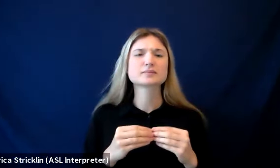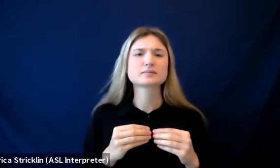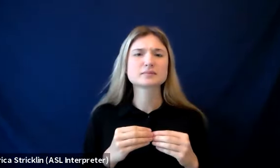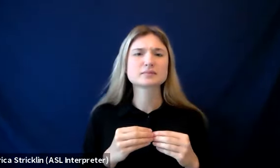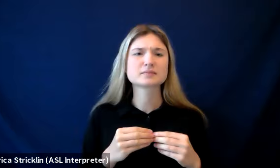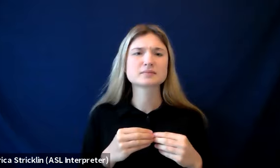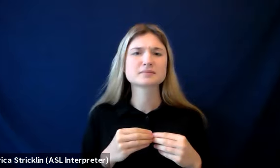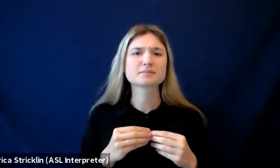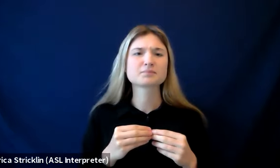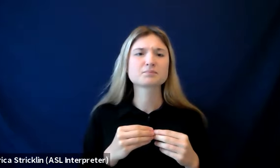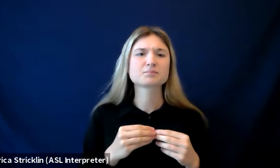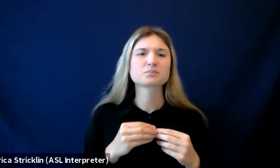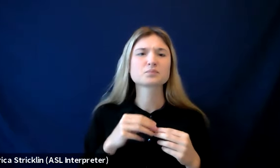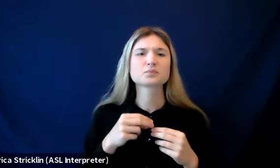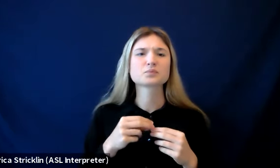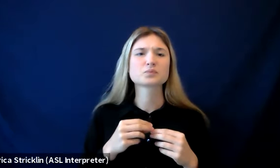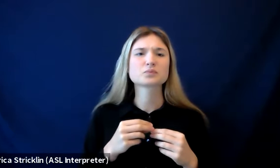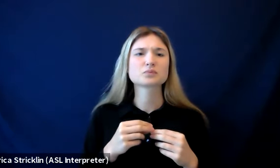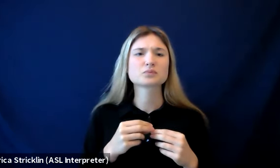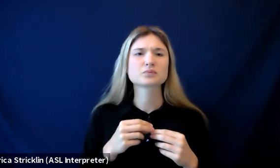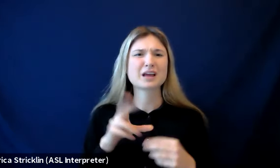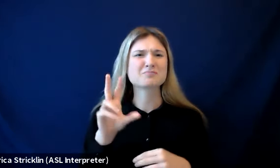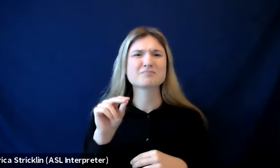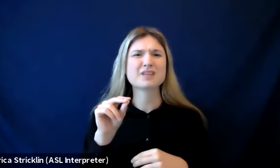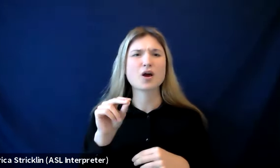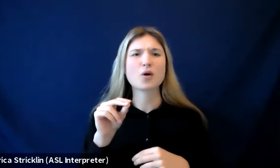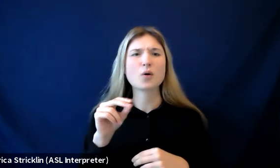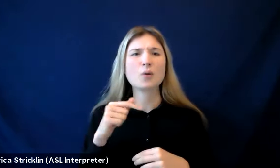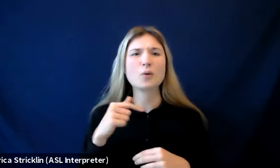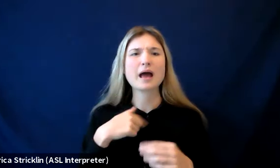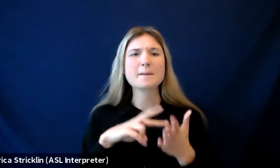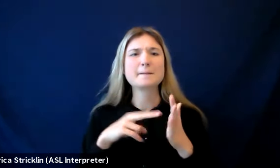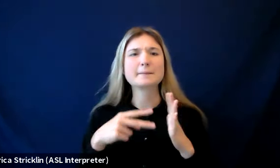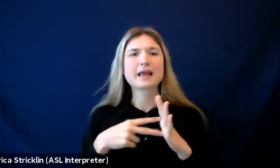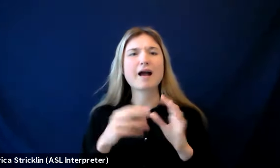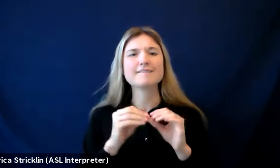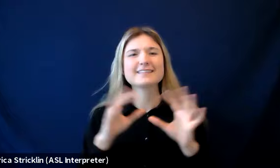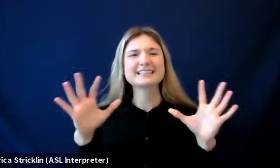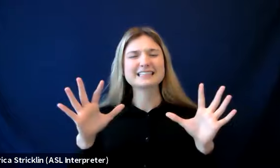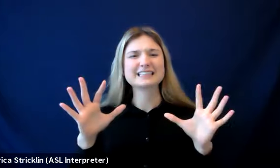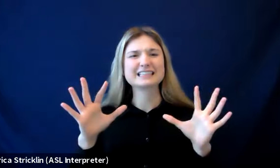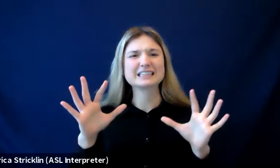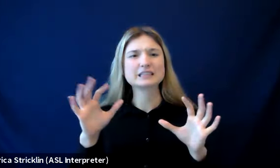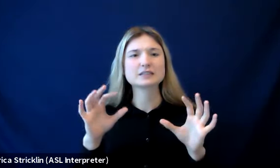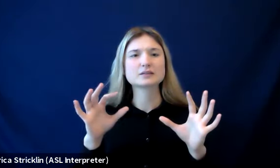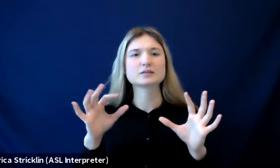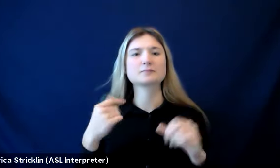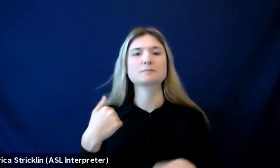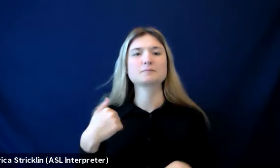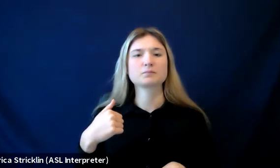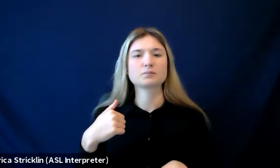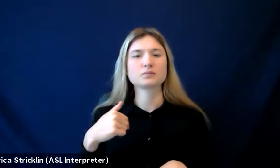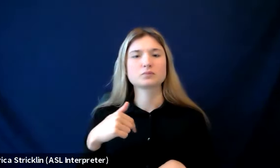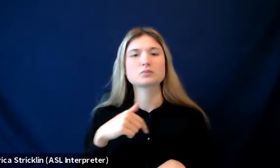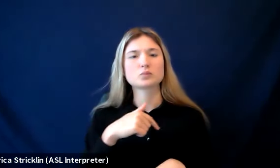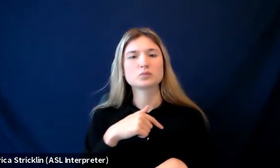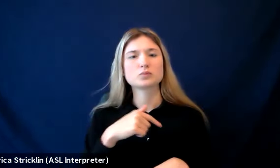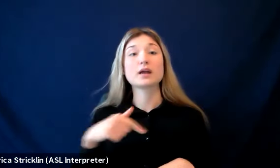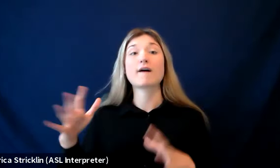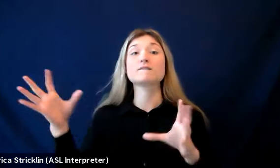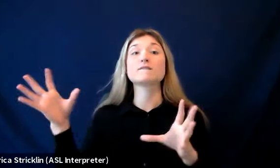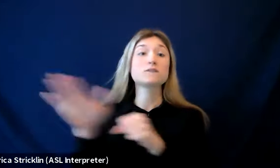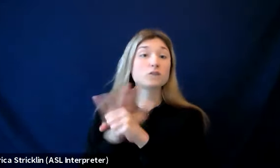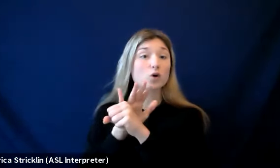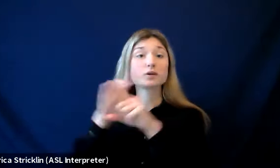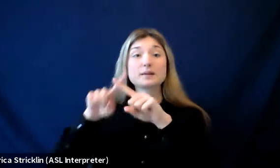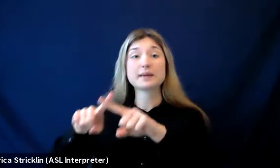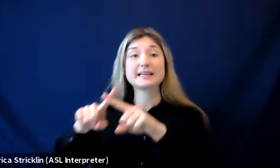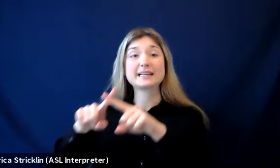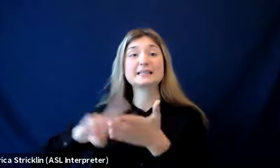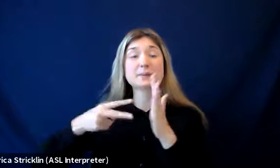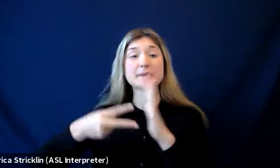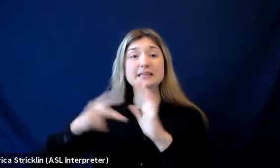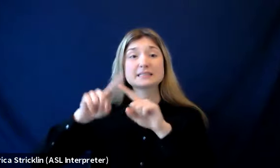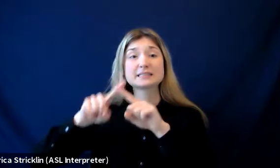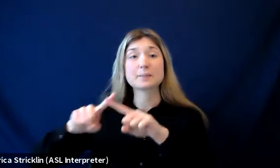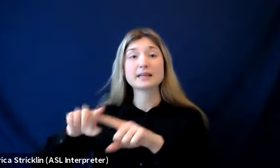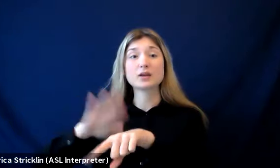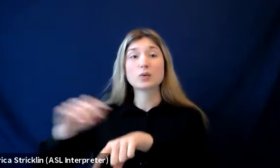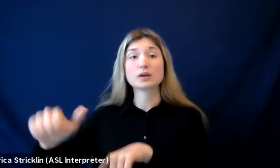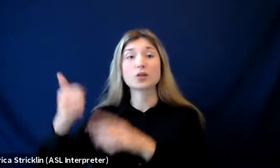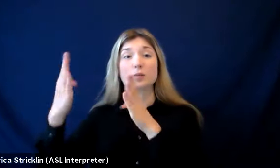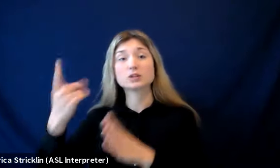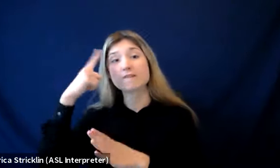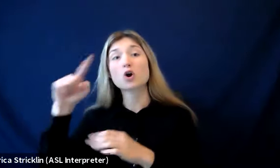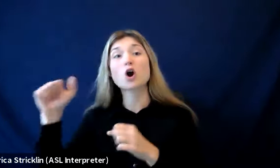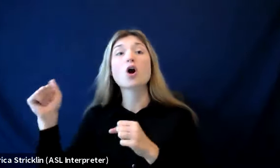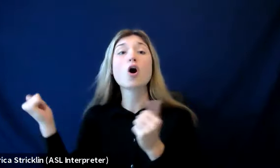Um, well, I mean, obviously, dependent with total dependence would be depending on someone else, or all of your needs.